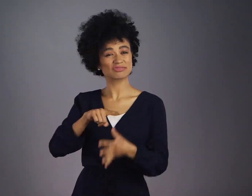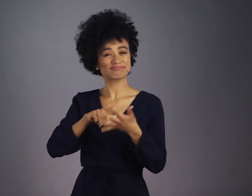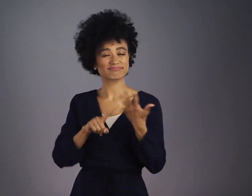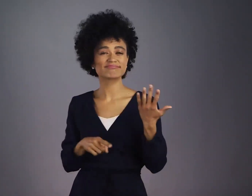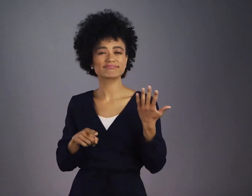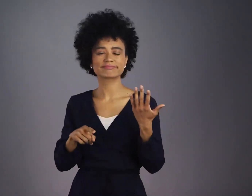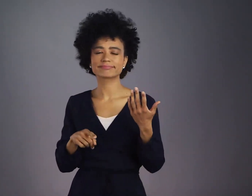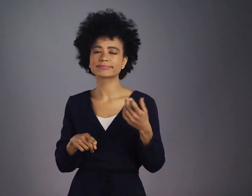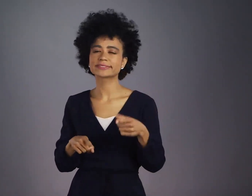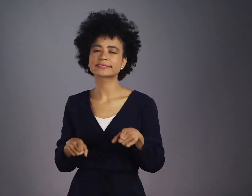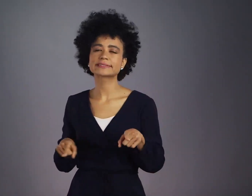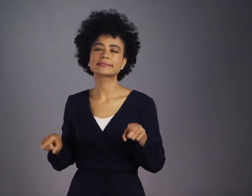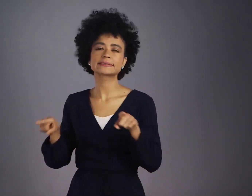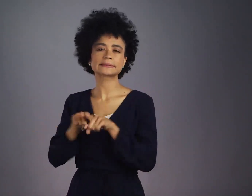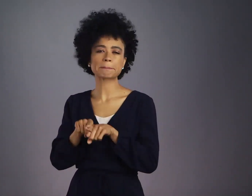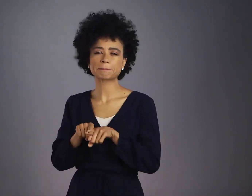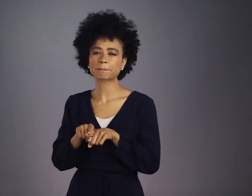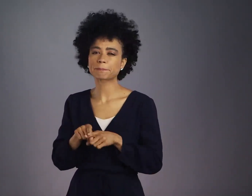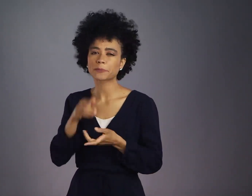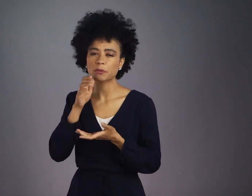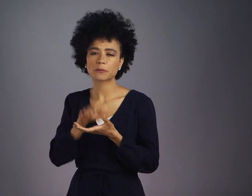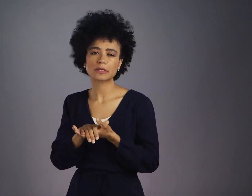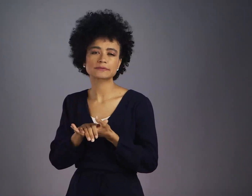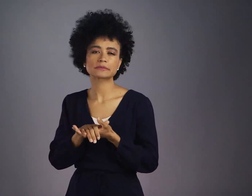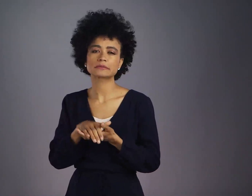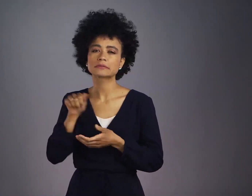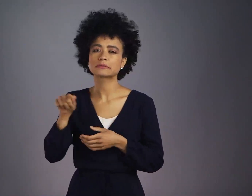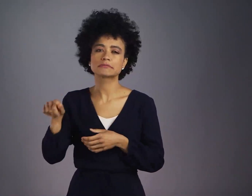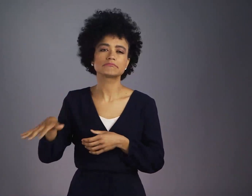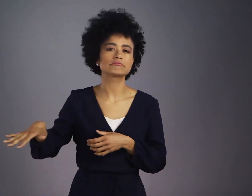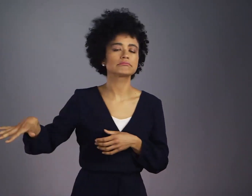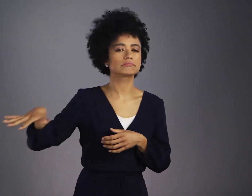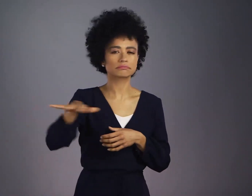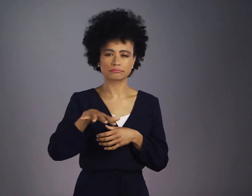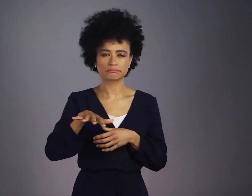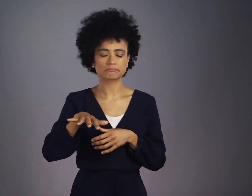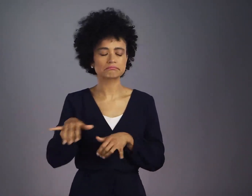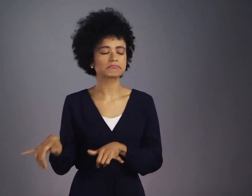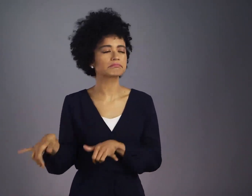These are some of the questions which race through the mind of every woman who has an alcoholic husband.